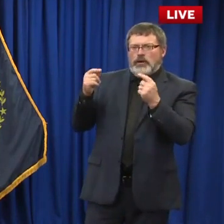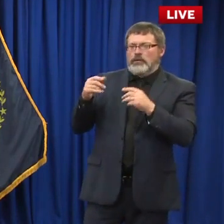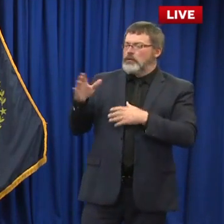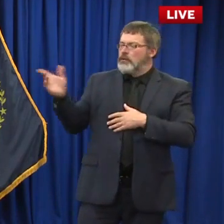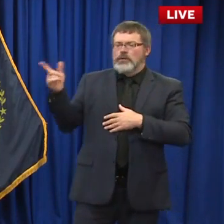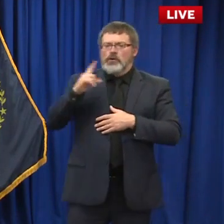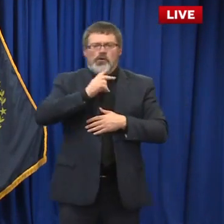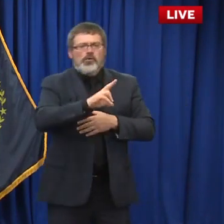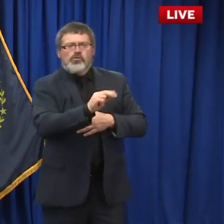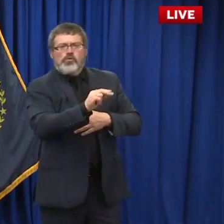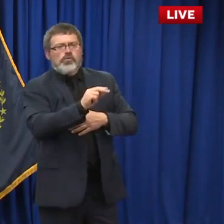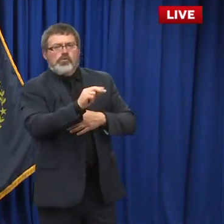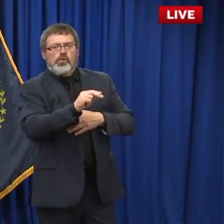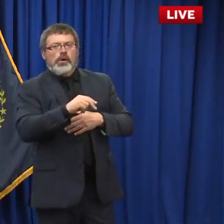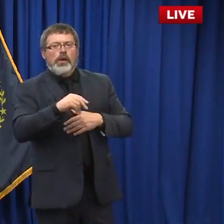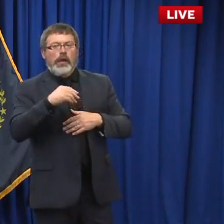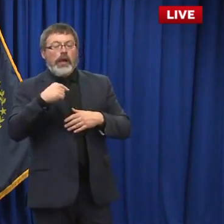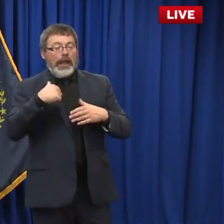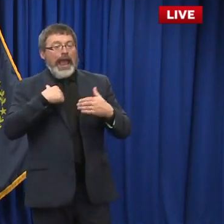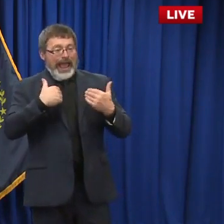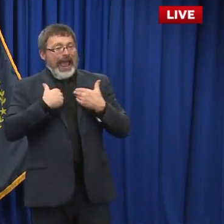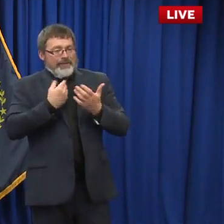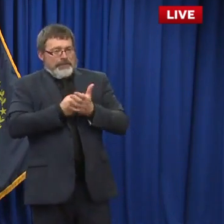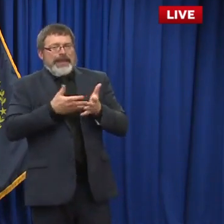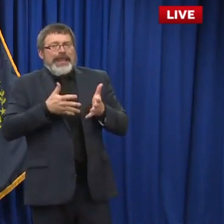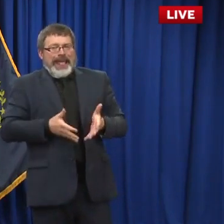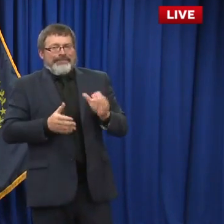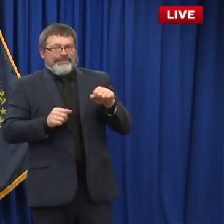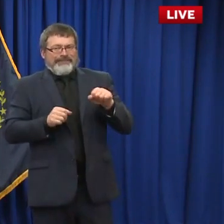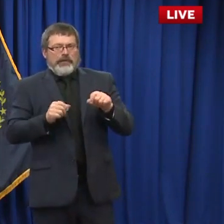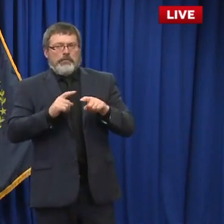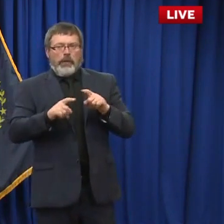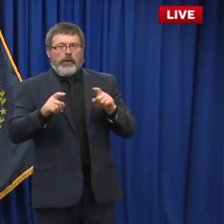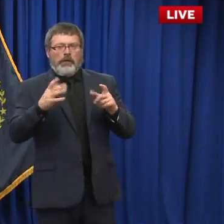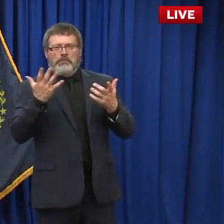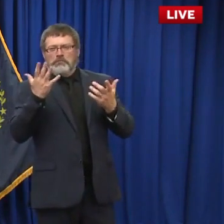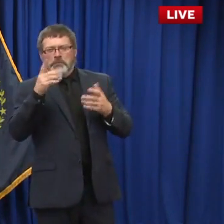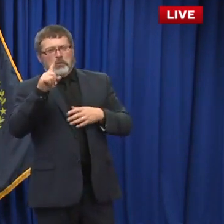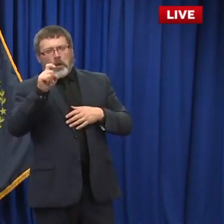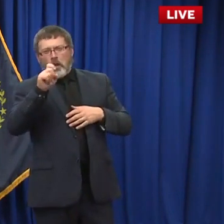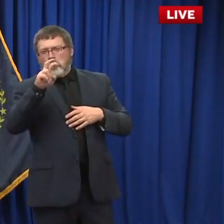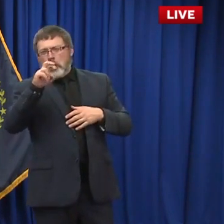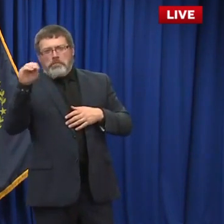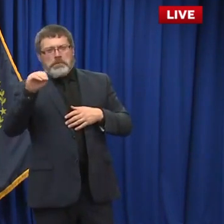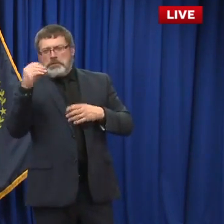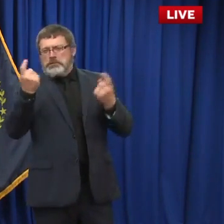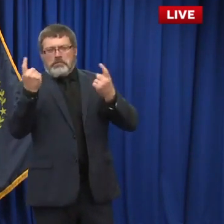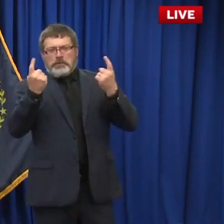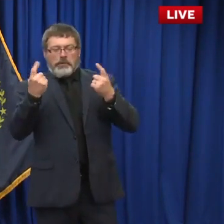NO, TO BE SURE WE HAVE A COUPLE HUNDRED MILLION DOLLARS LEFTOVER. OH, AT LEAST, IF NOT MORE.